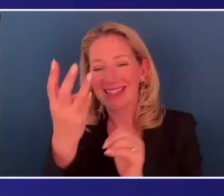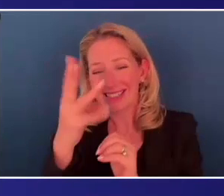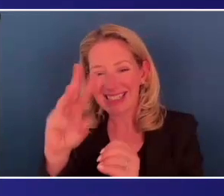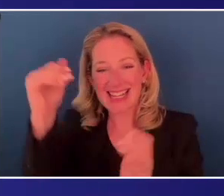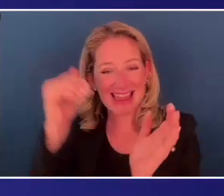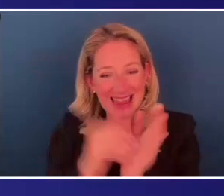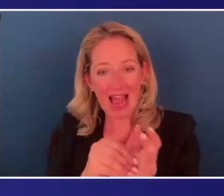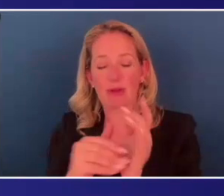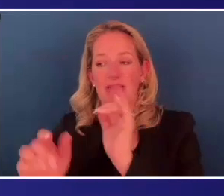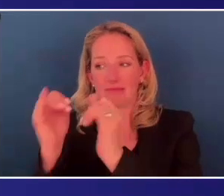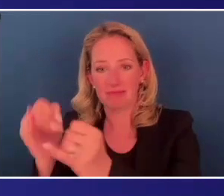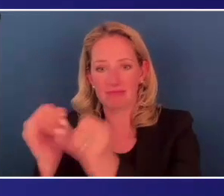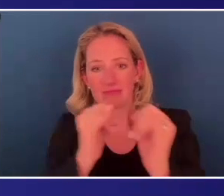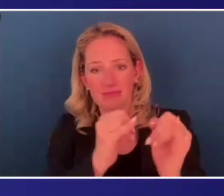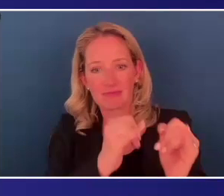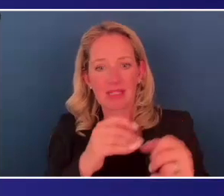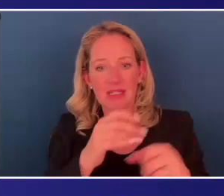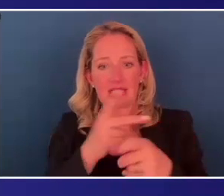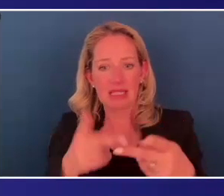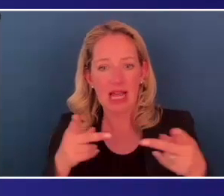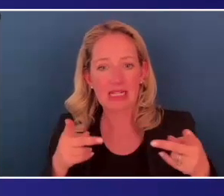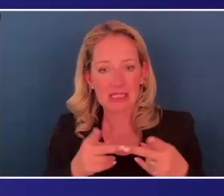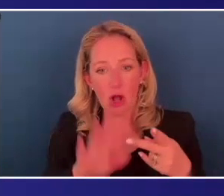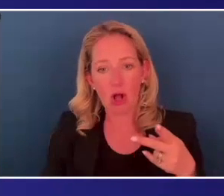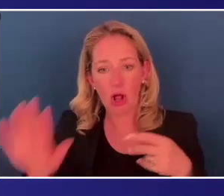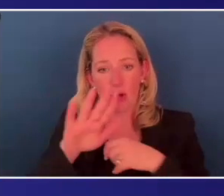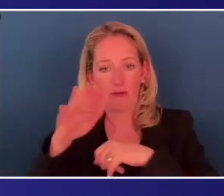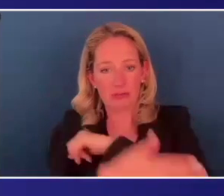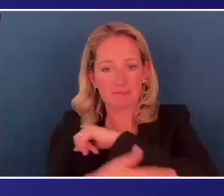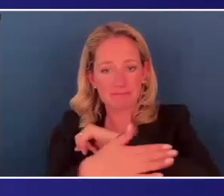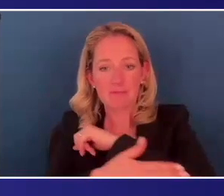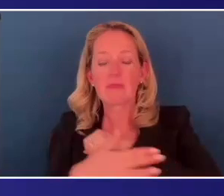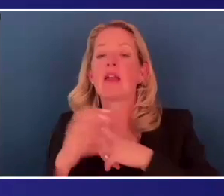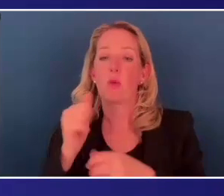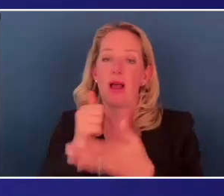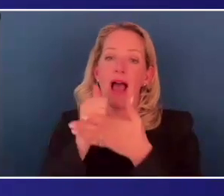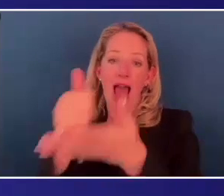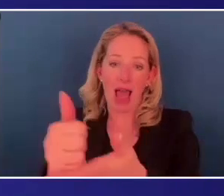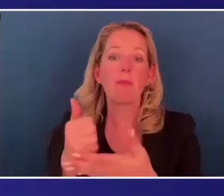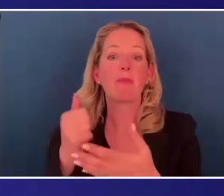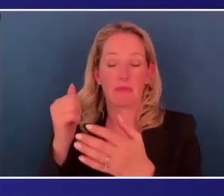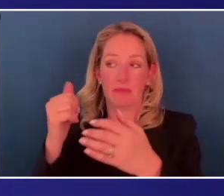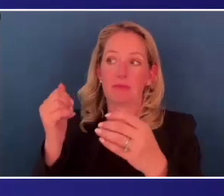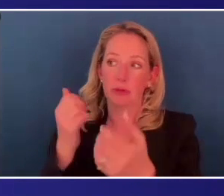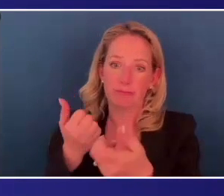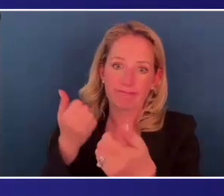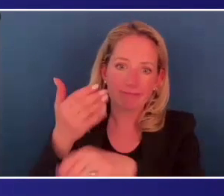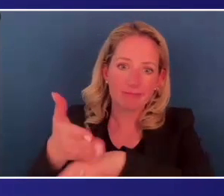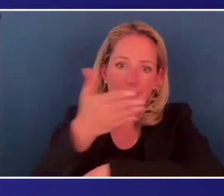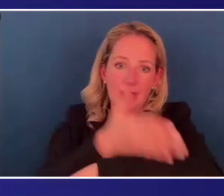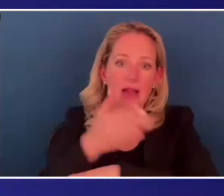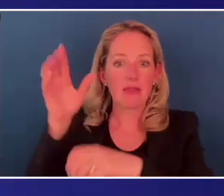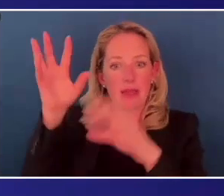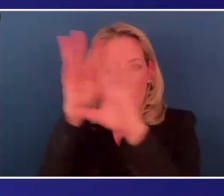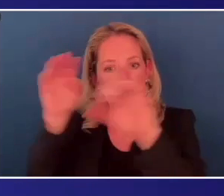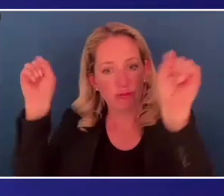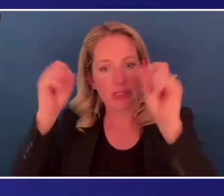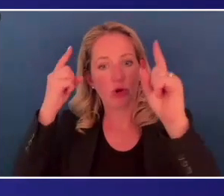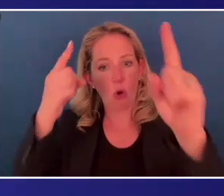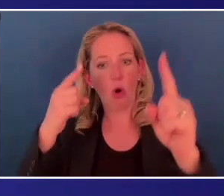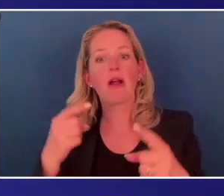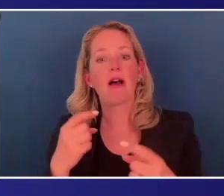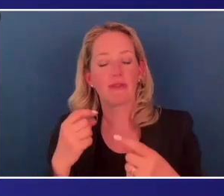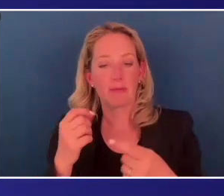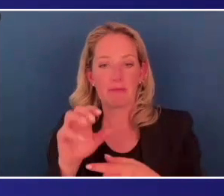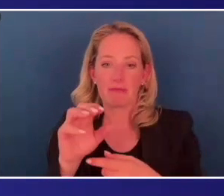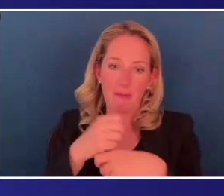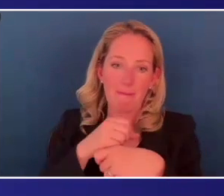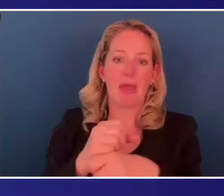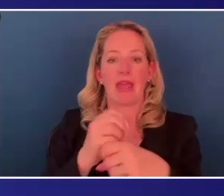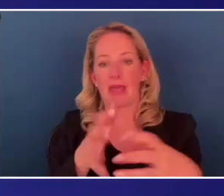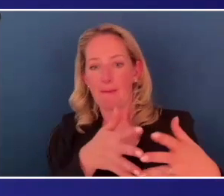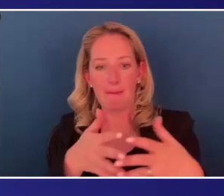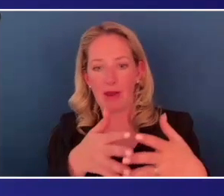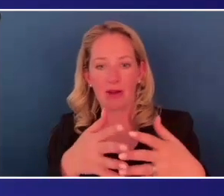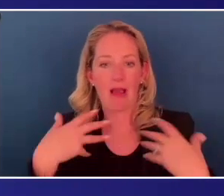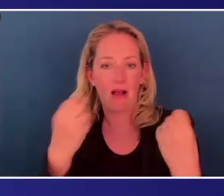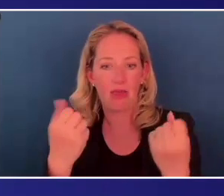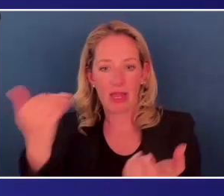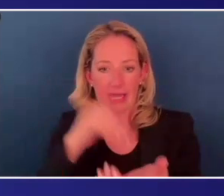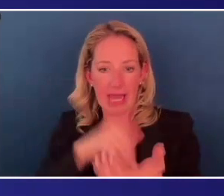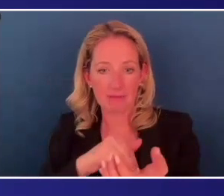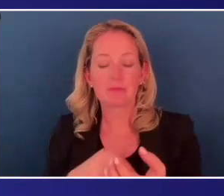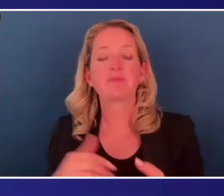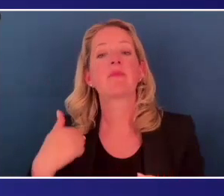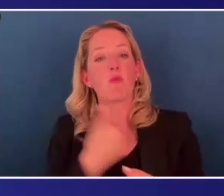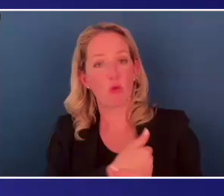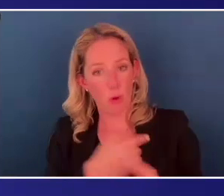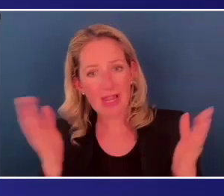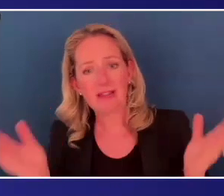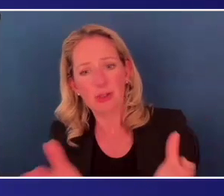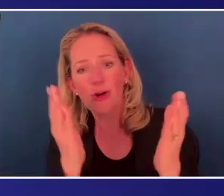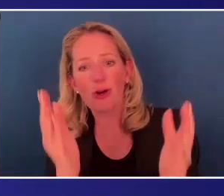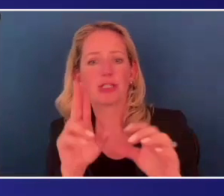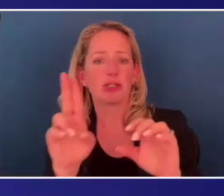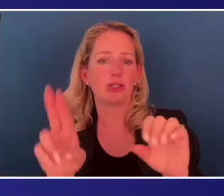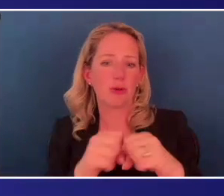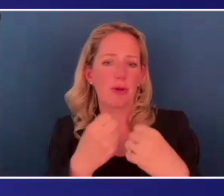Protecting this program helps to advance the administration's goal to make America healthy again. To help address this issue, we strongly encourage the Department of Education to ensure a continued application of the PSLF program as strongly authorized by Congress and with no new restrictions.